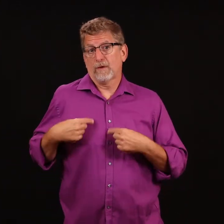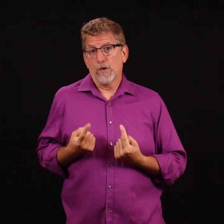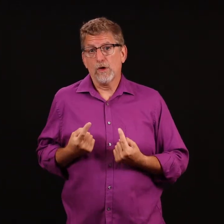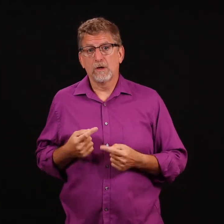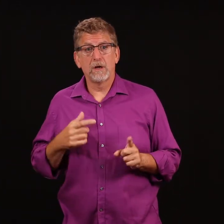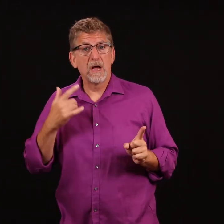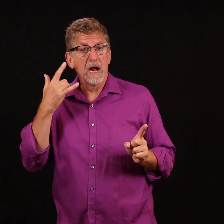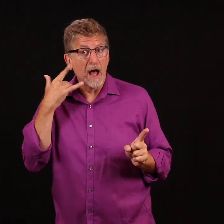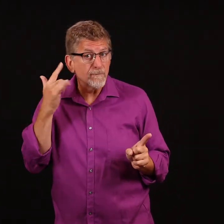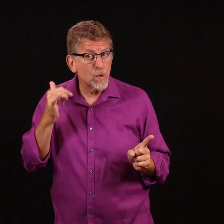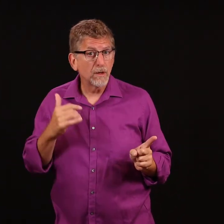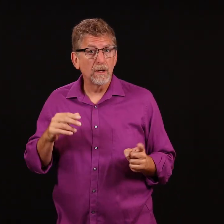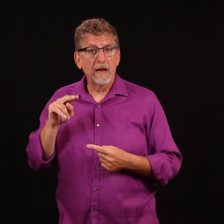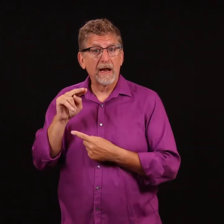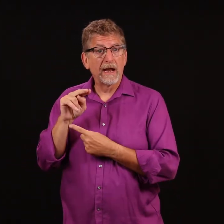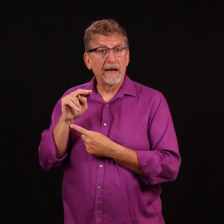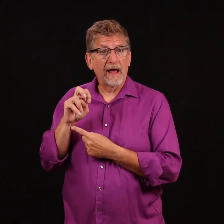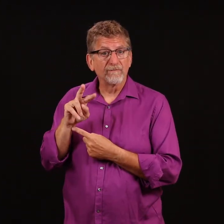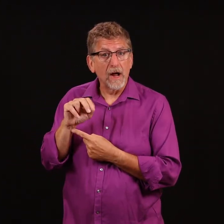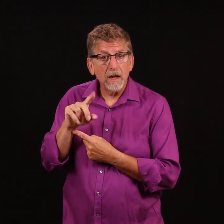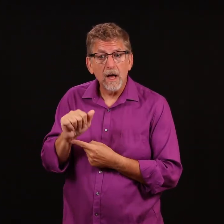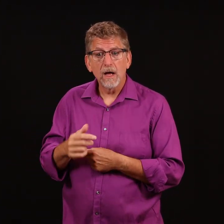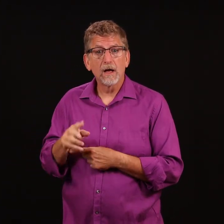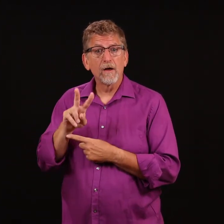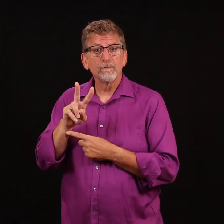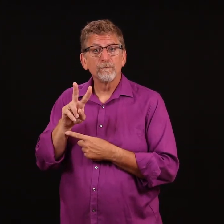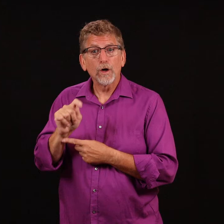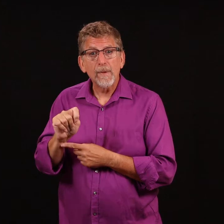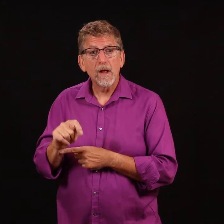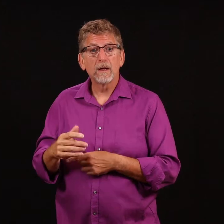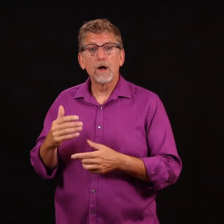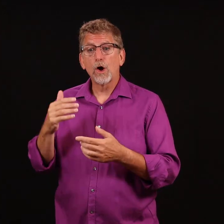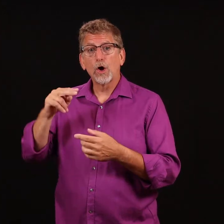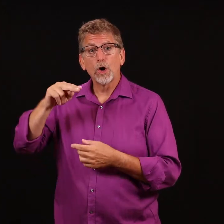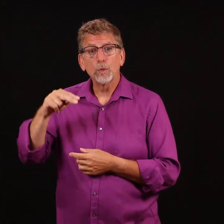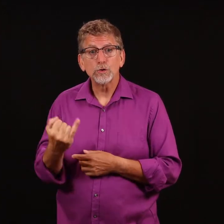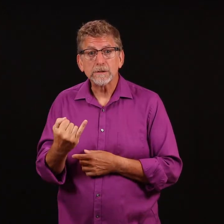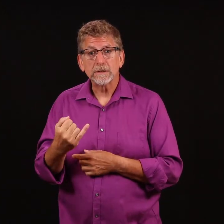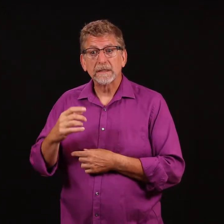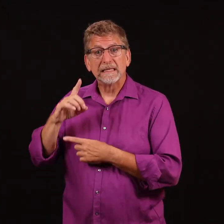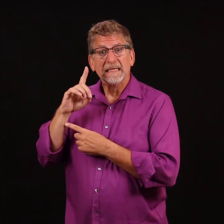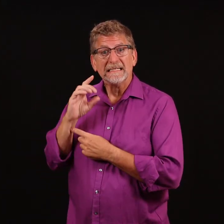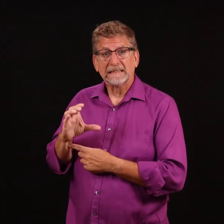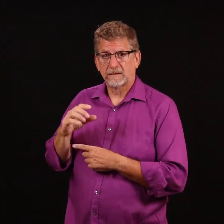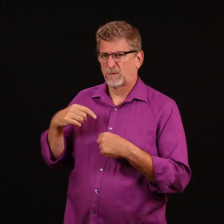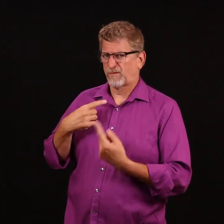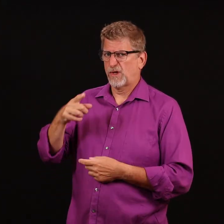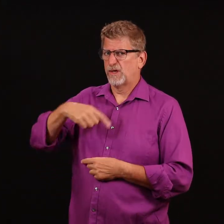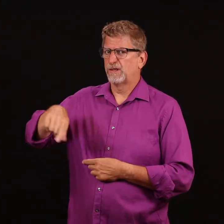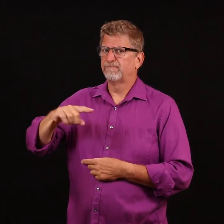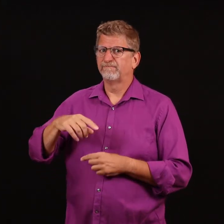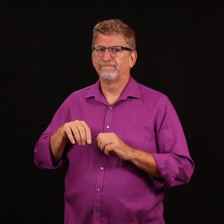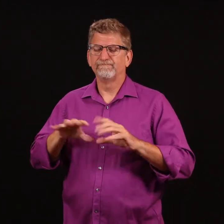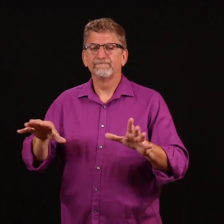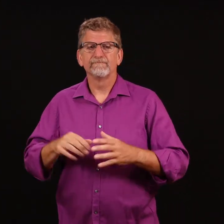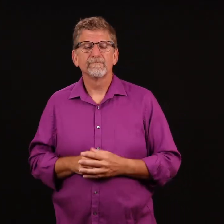So far, California, Nevada, Vermont, New Jersey, and Washington D.C., have decided to do